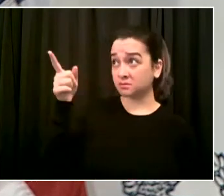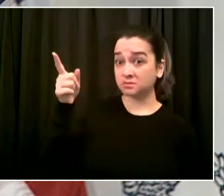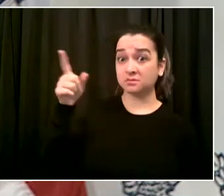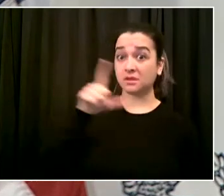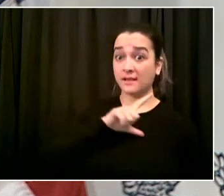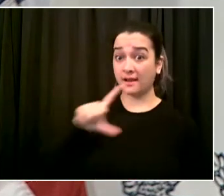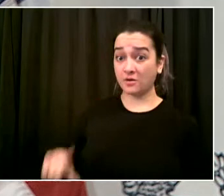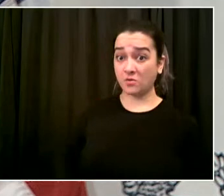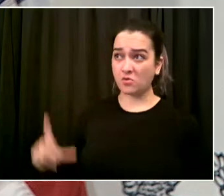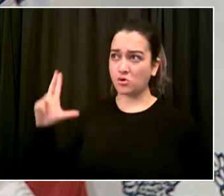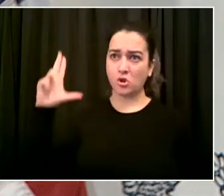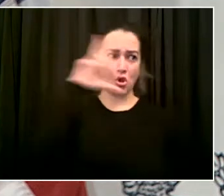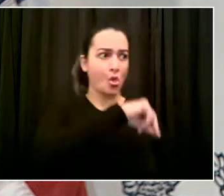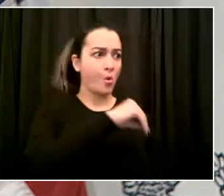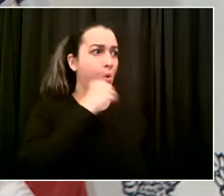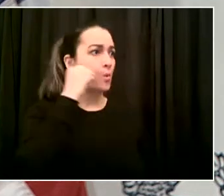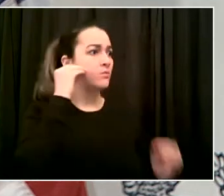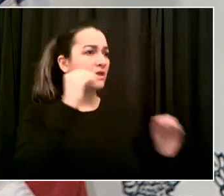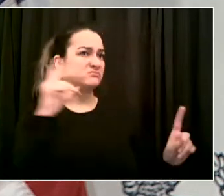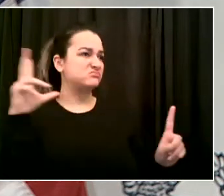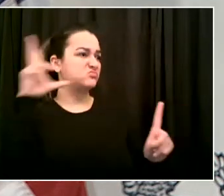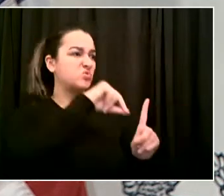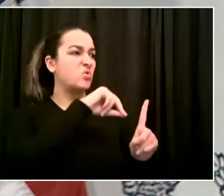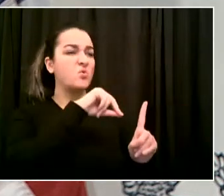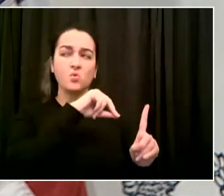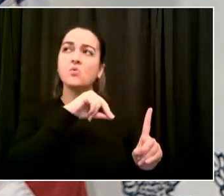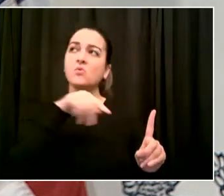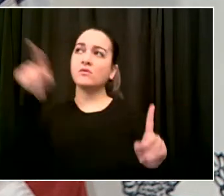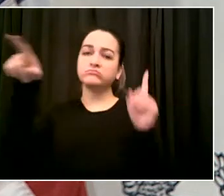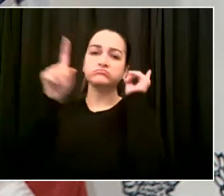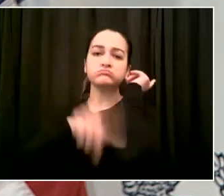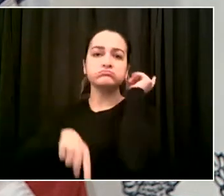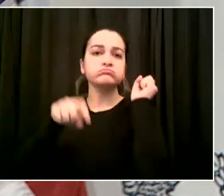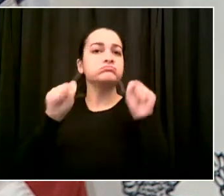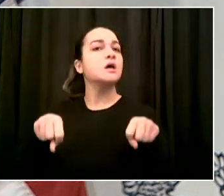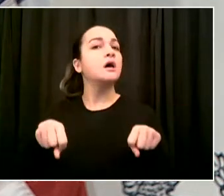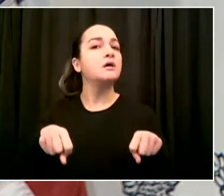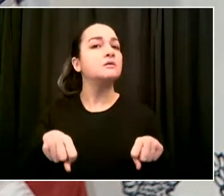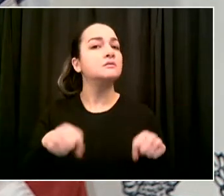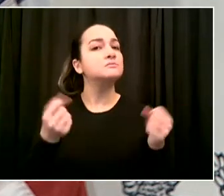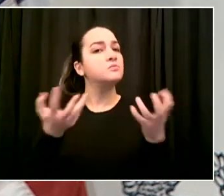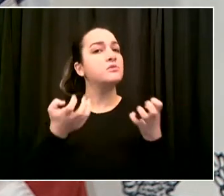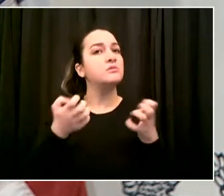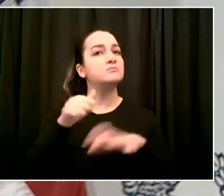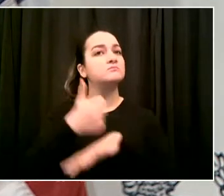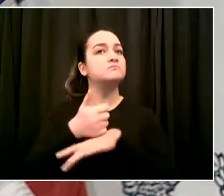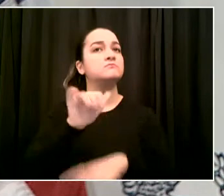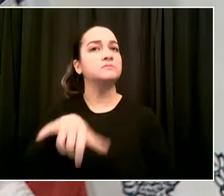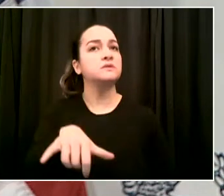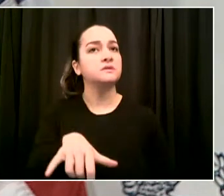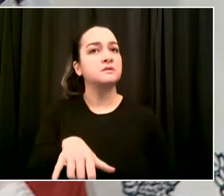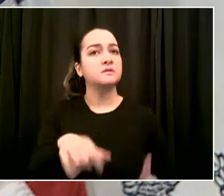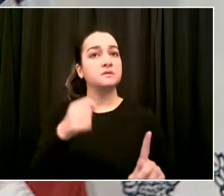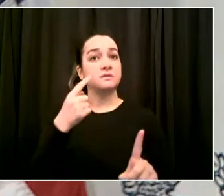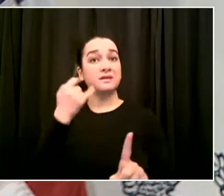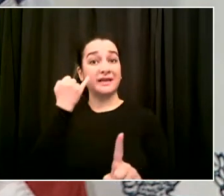SURE THAT WAS TAKEN SERIOUSLY. ANYONE WHO WAS A VICTIM OF